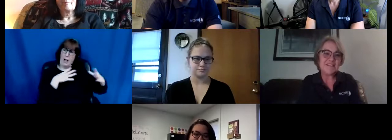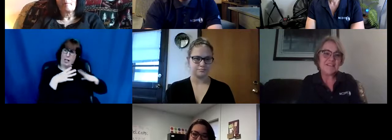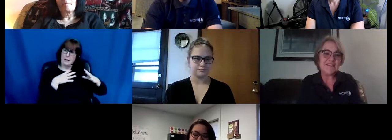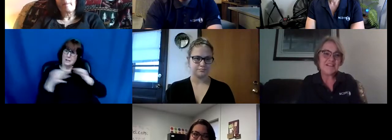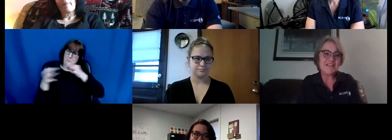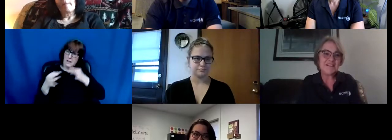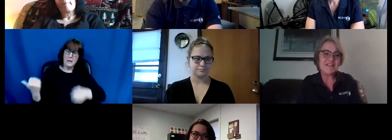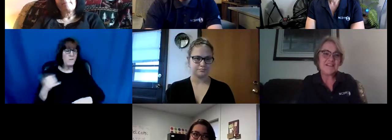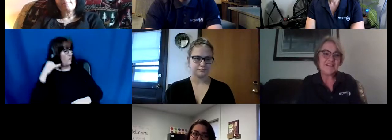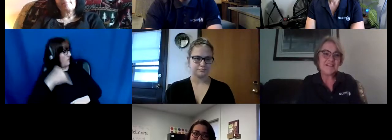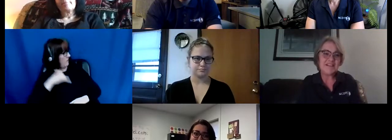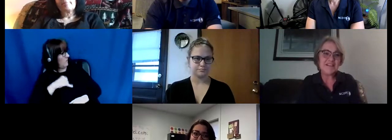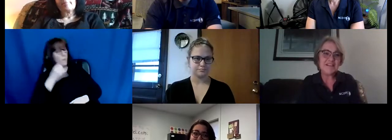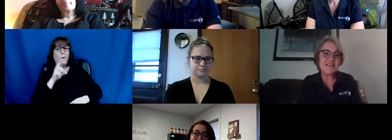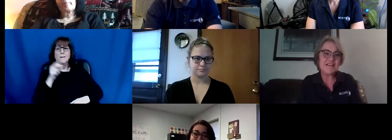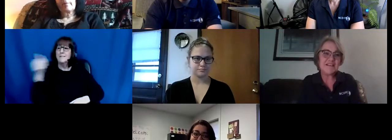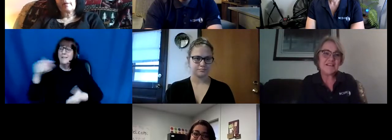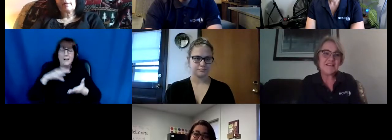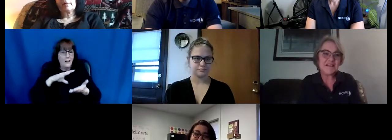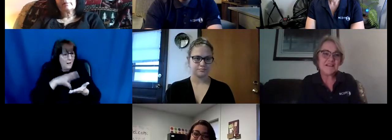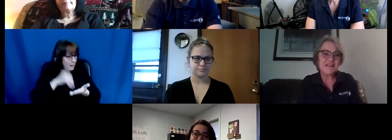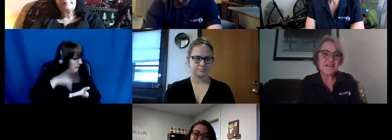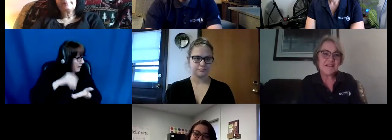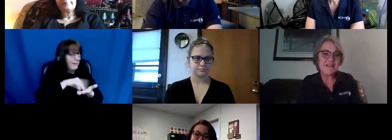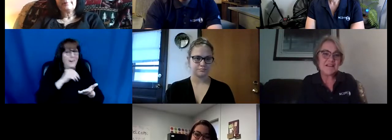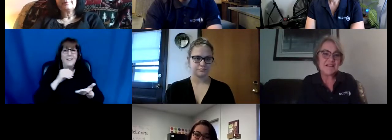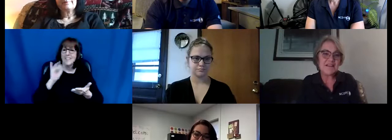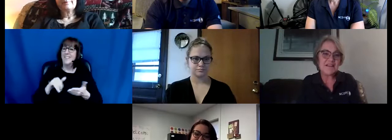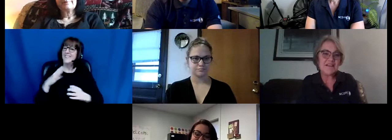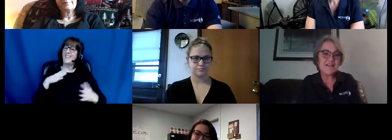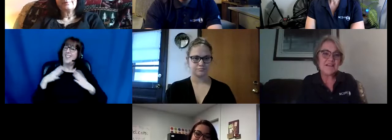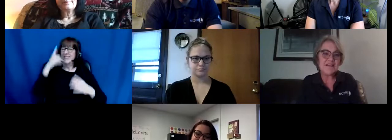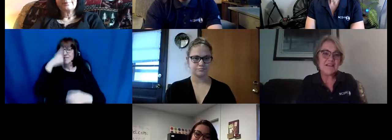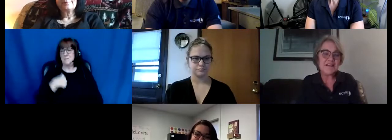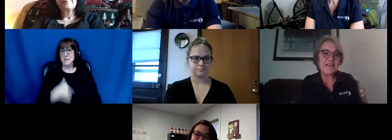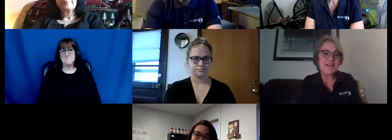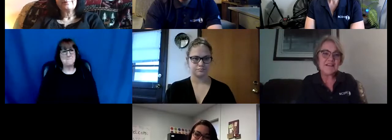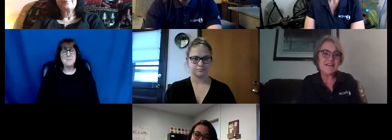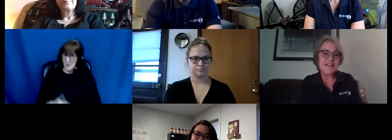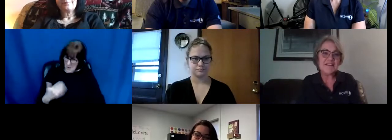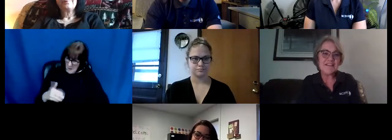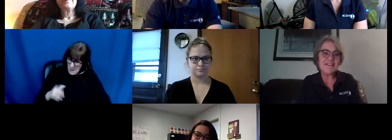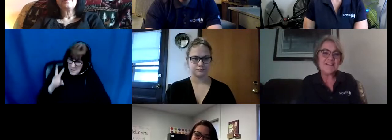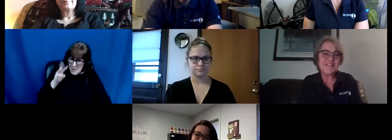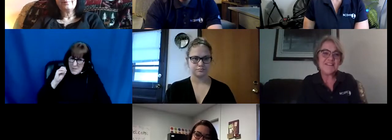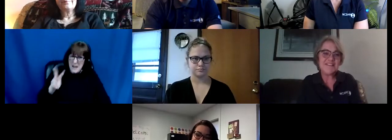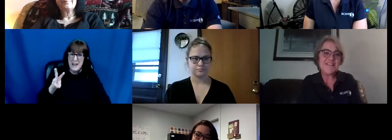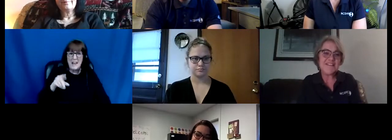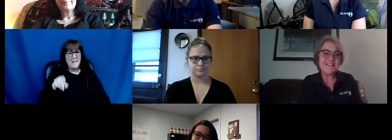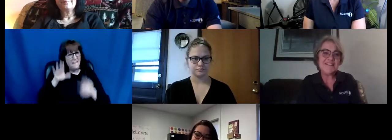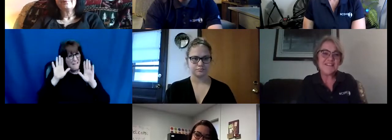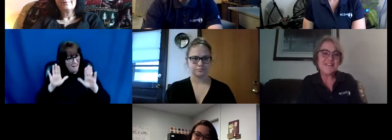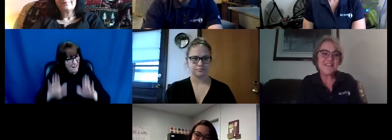and it applied to all of the holidays so. Wow that's an awesome thing to do to invite people